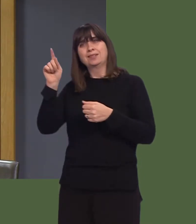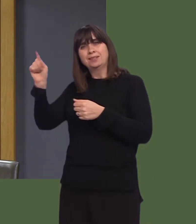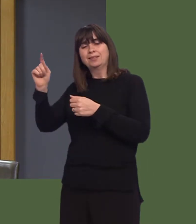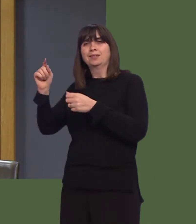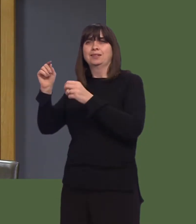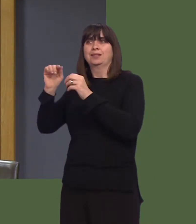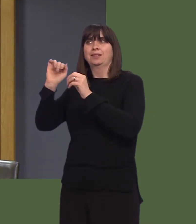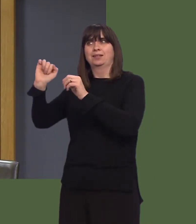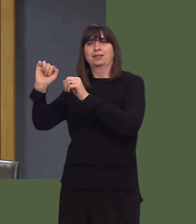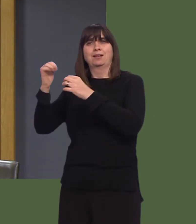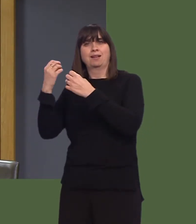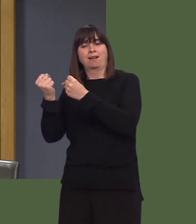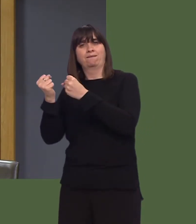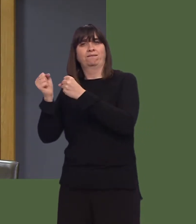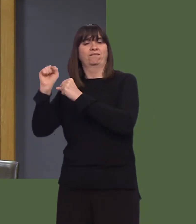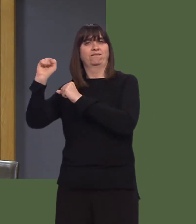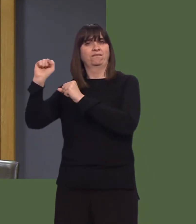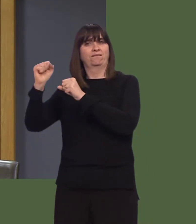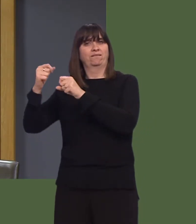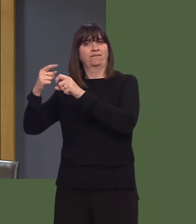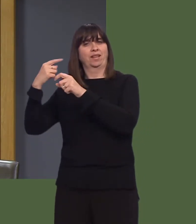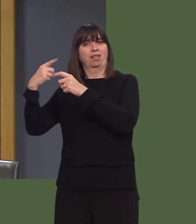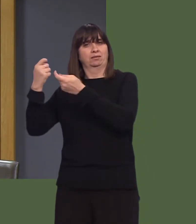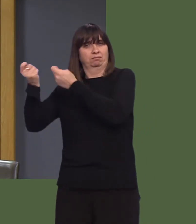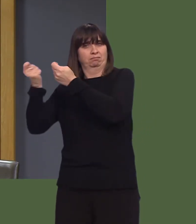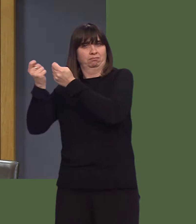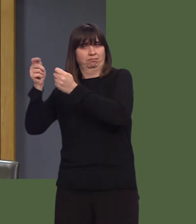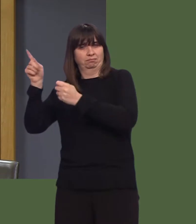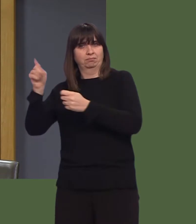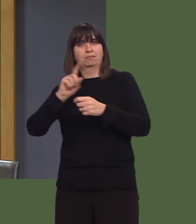have a very significant impact on vast areas of the sector that are devolved.